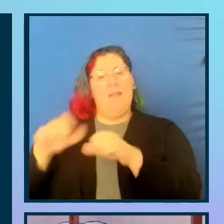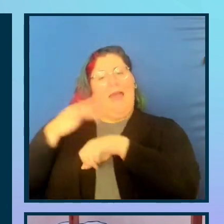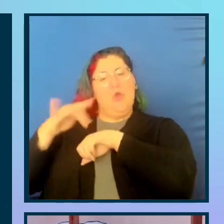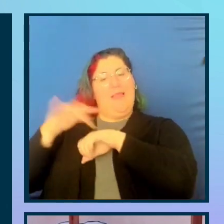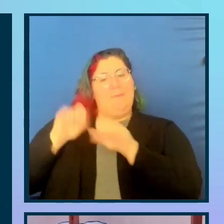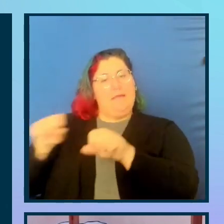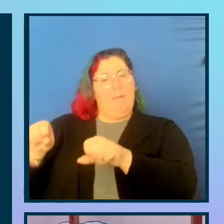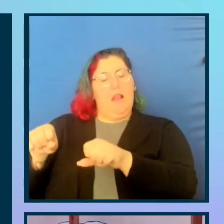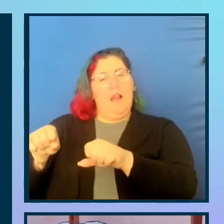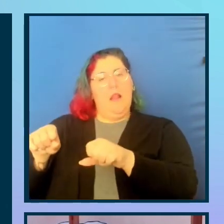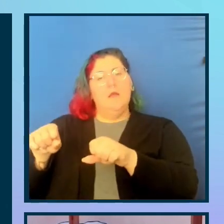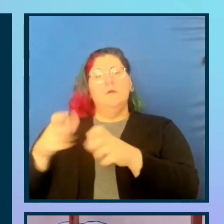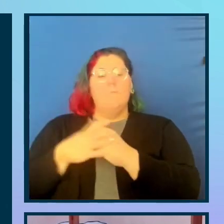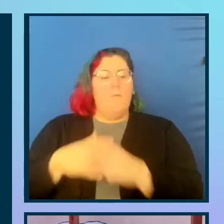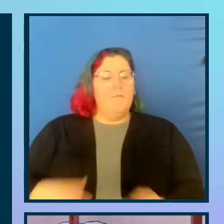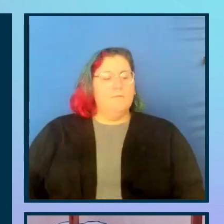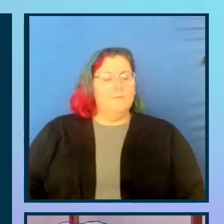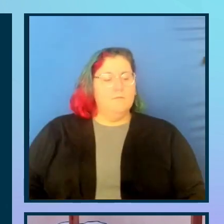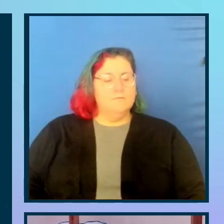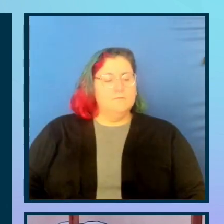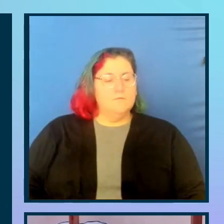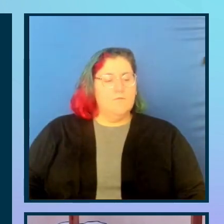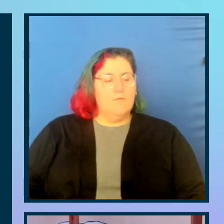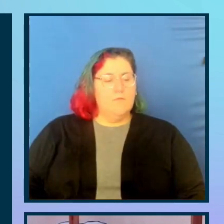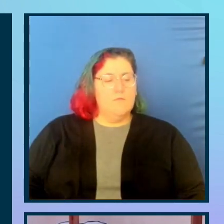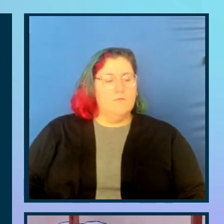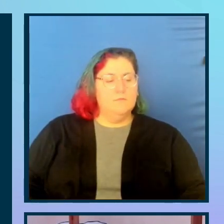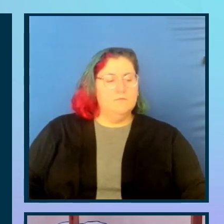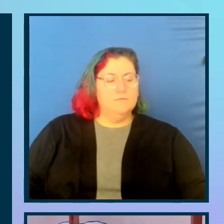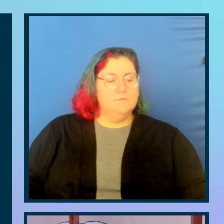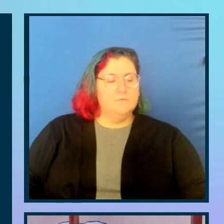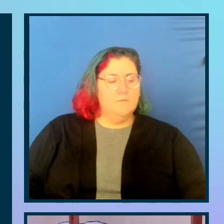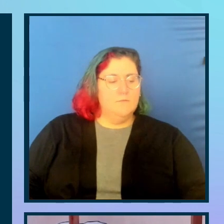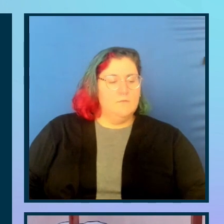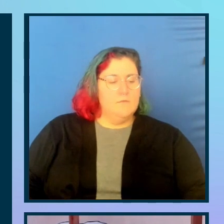as far left in development process as possible, help them develop their skills